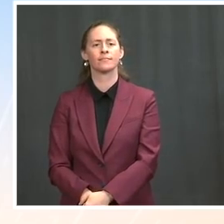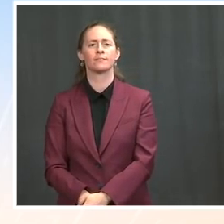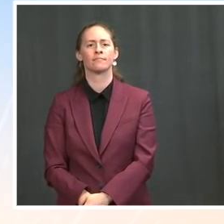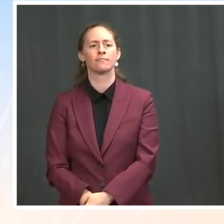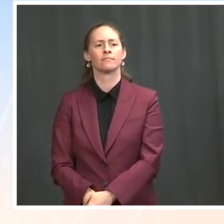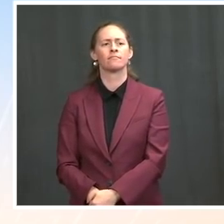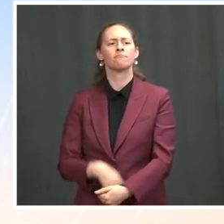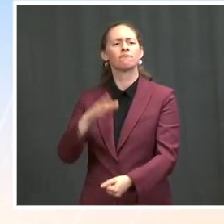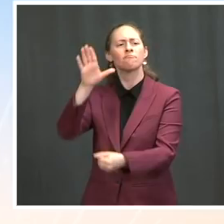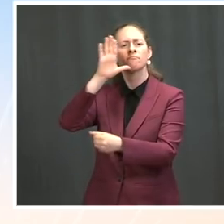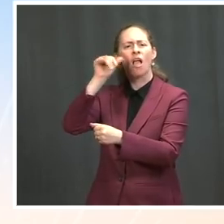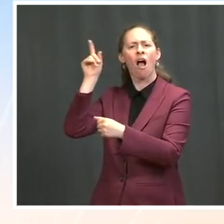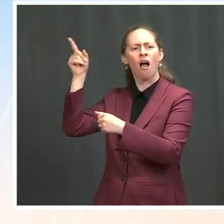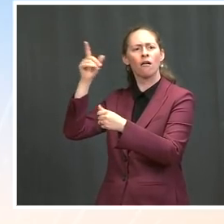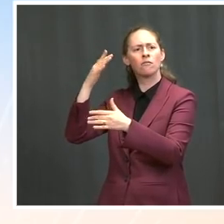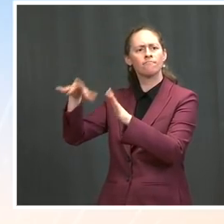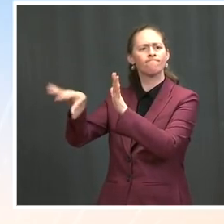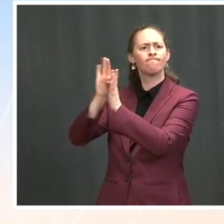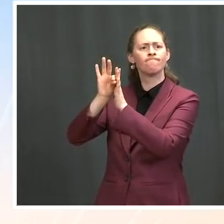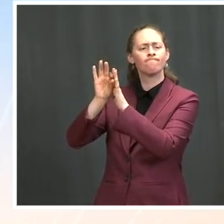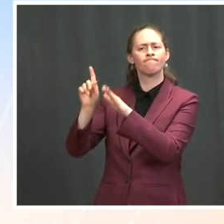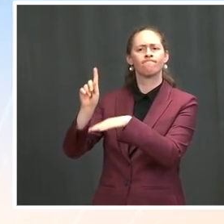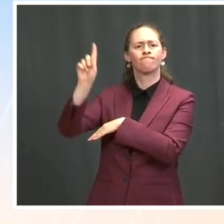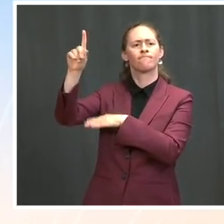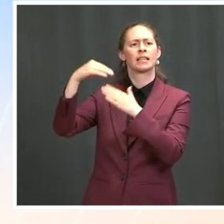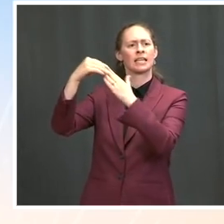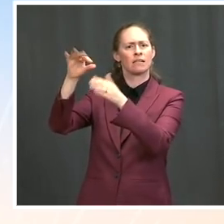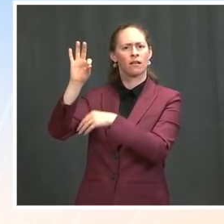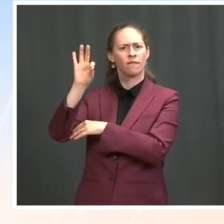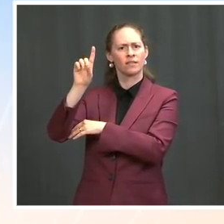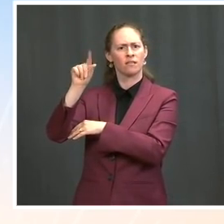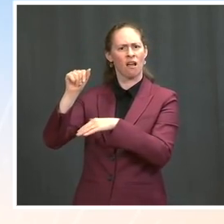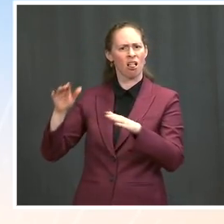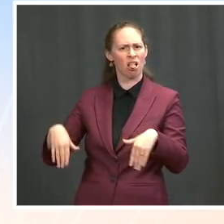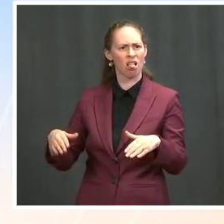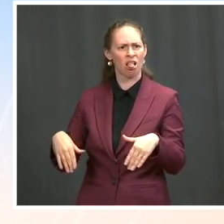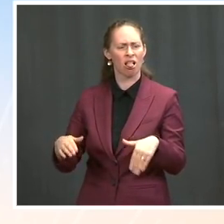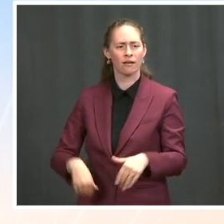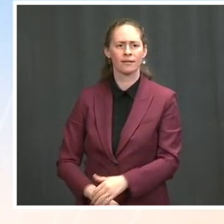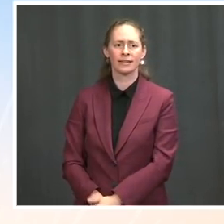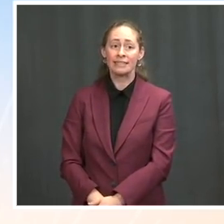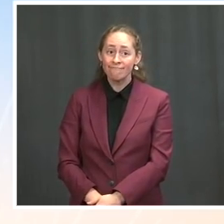to lead the FDA at this point? Ms. Psaki: I know there's -- this is a popular and understandable question.